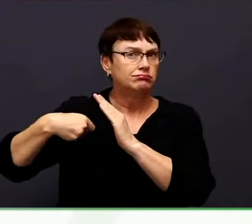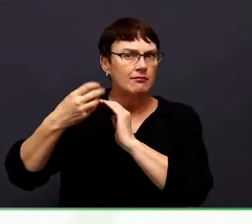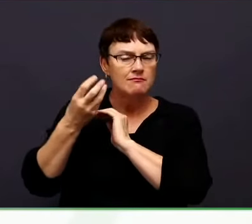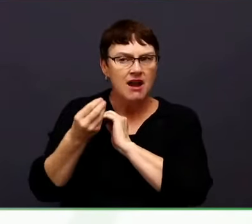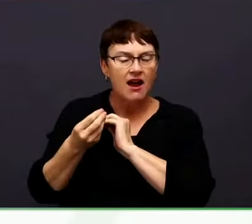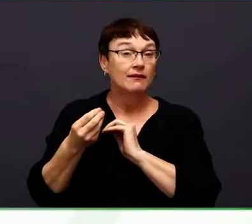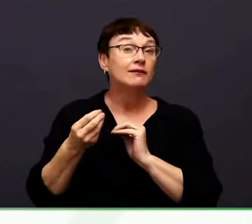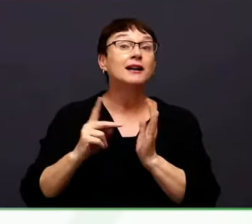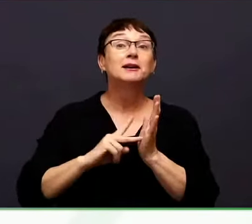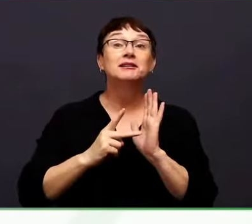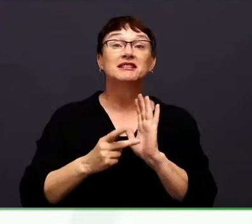it is not that hard.